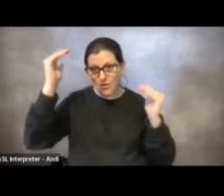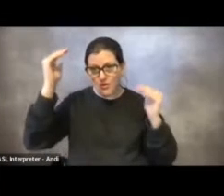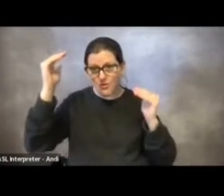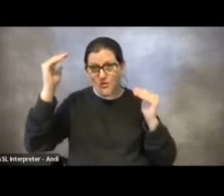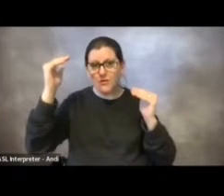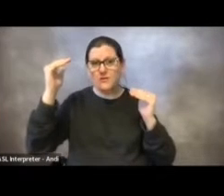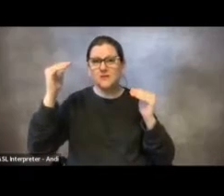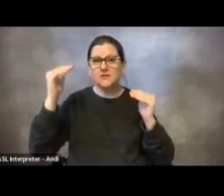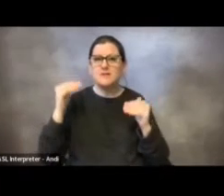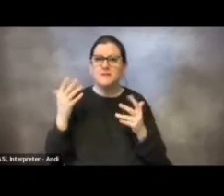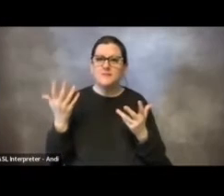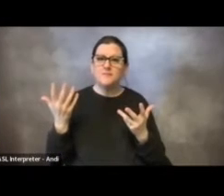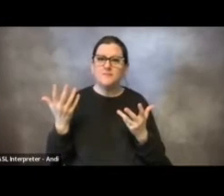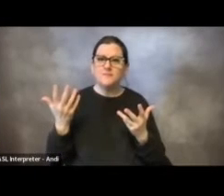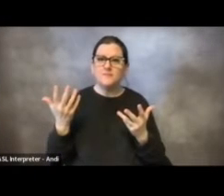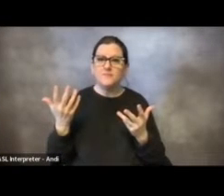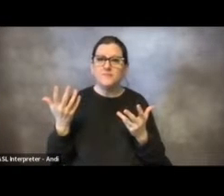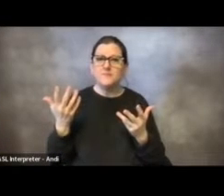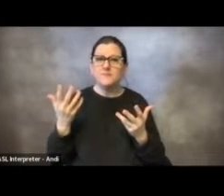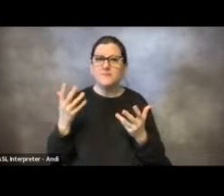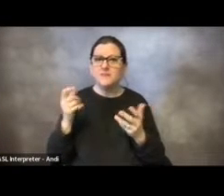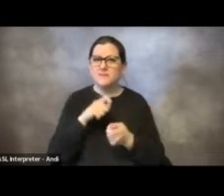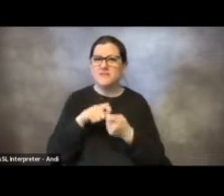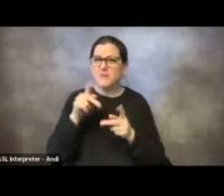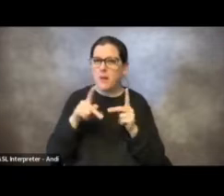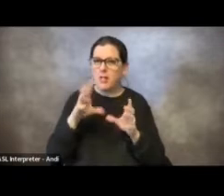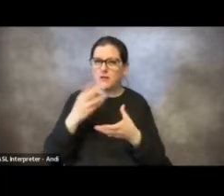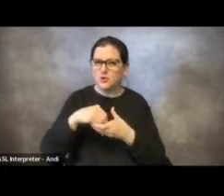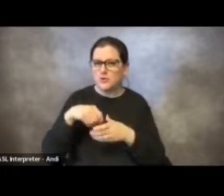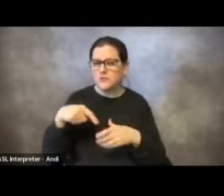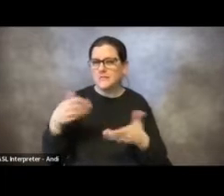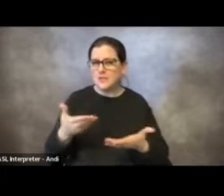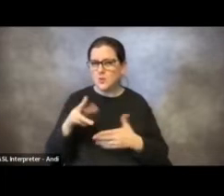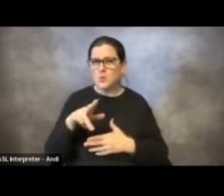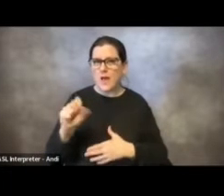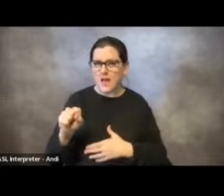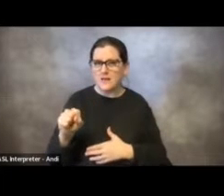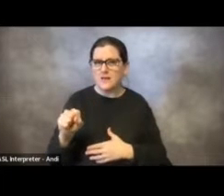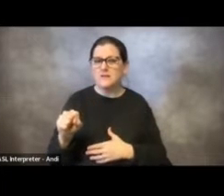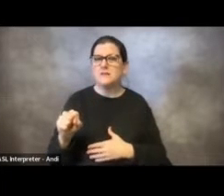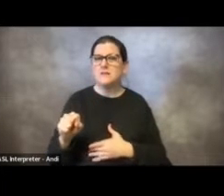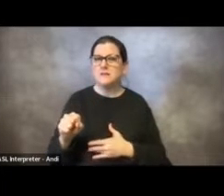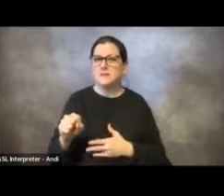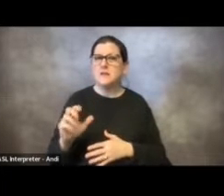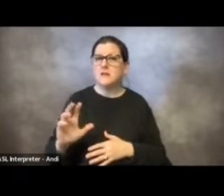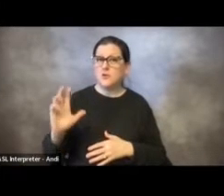know, a growing population within the US. And so, earlier on, there was, you know, if you